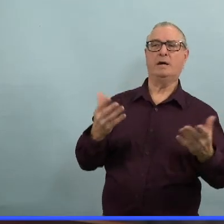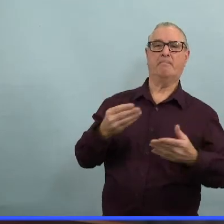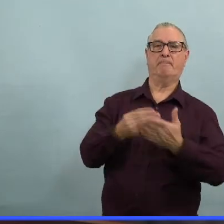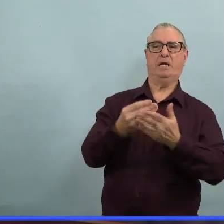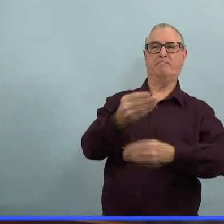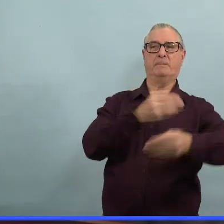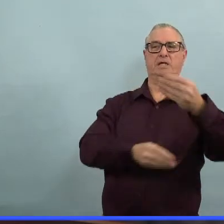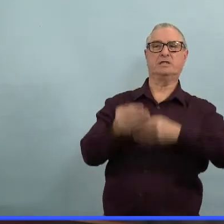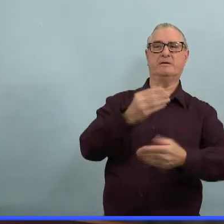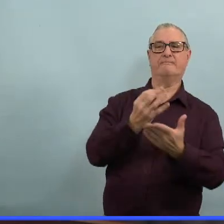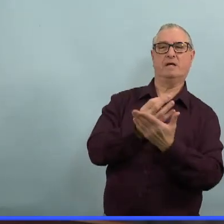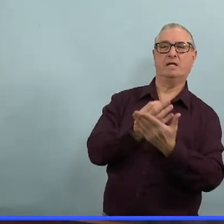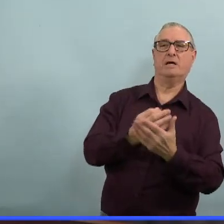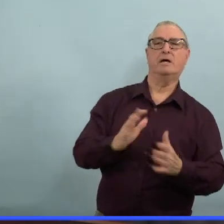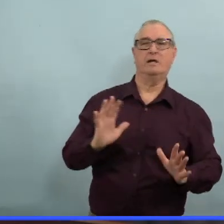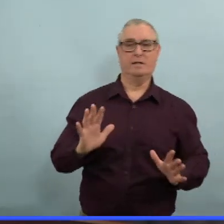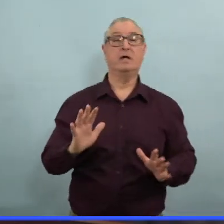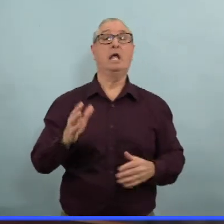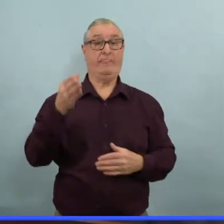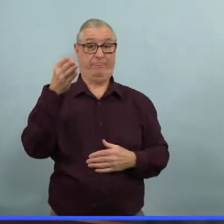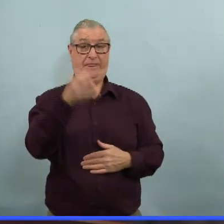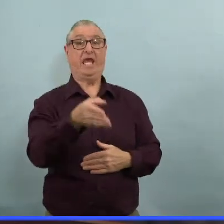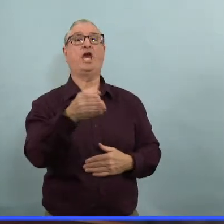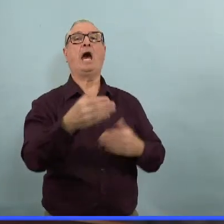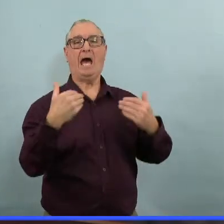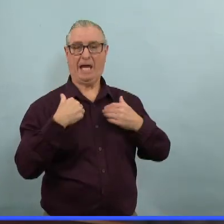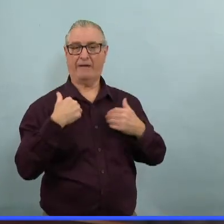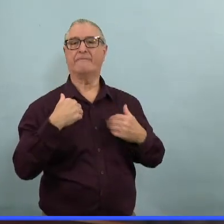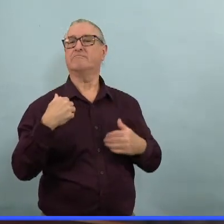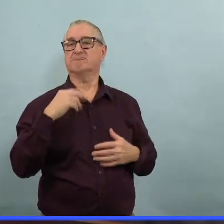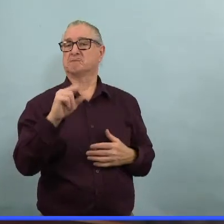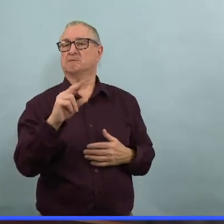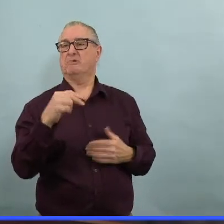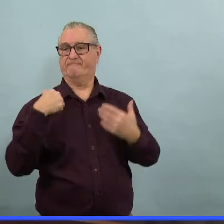of interest form those assets were no longer there and i have my meeting with the conflict